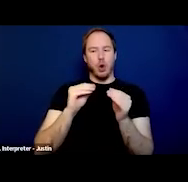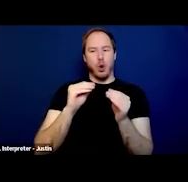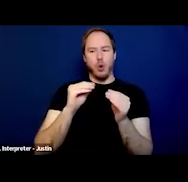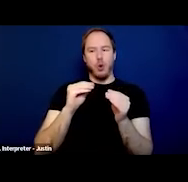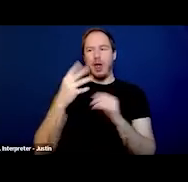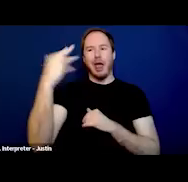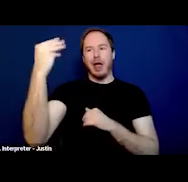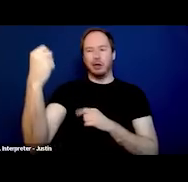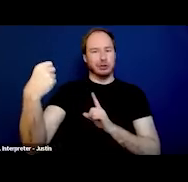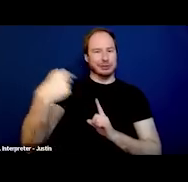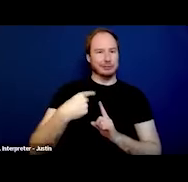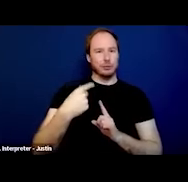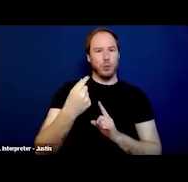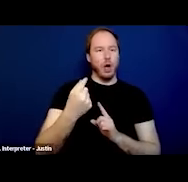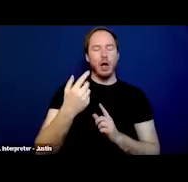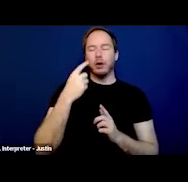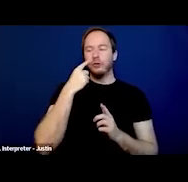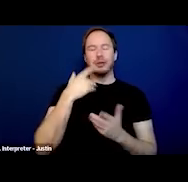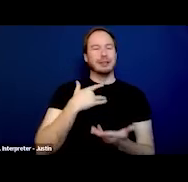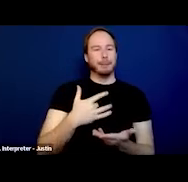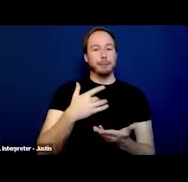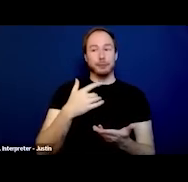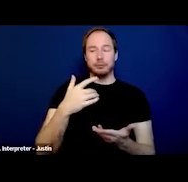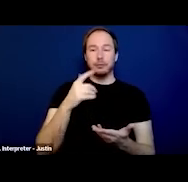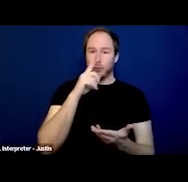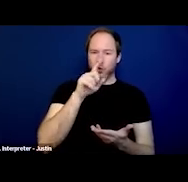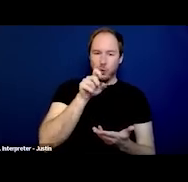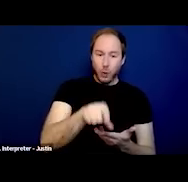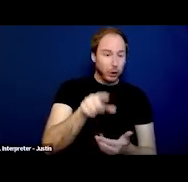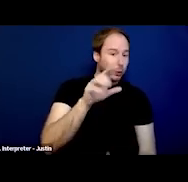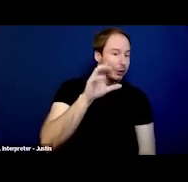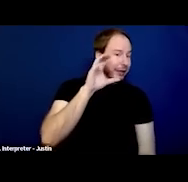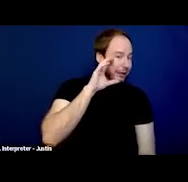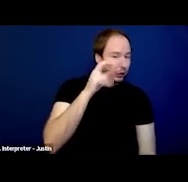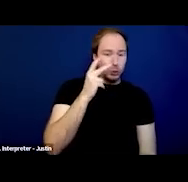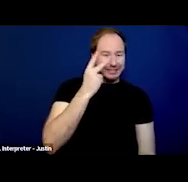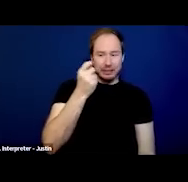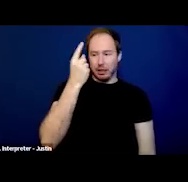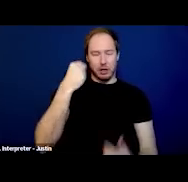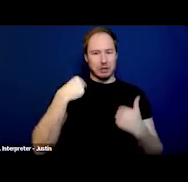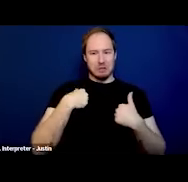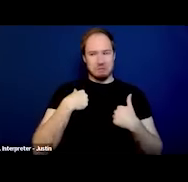So the sort of classic question here is, do you hear or see something that other people don't hear or see?